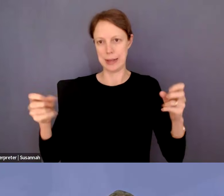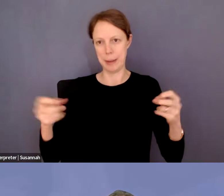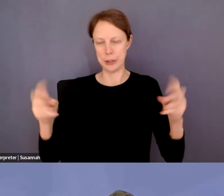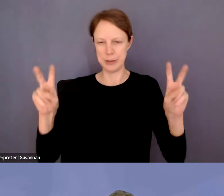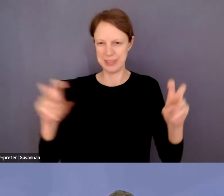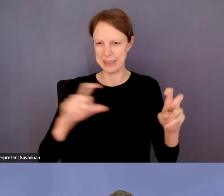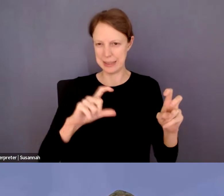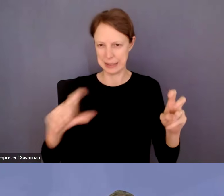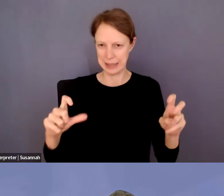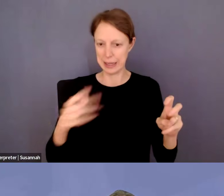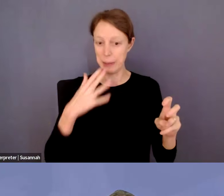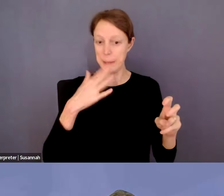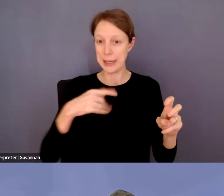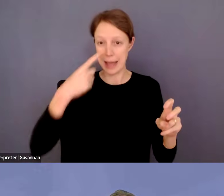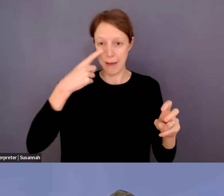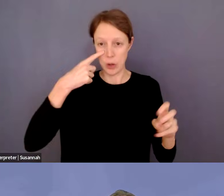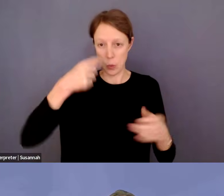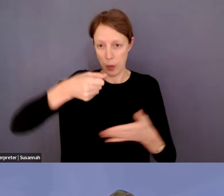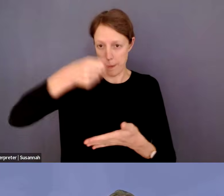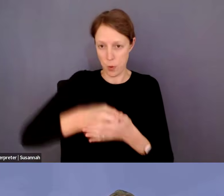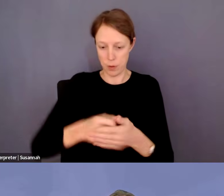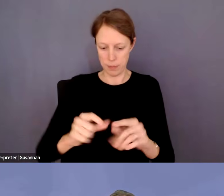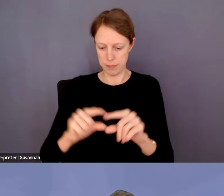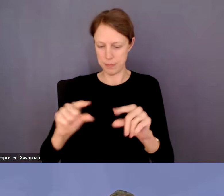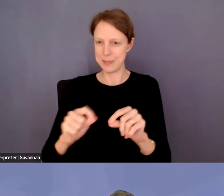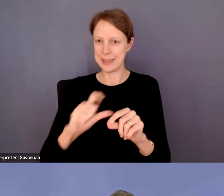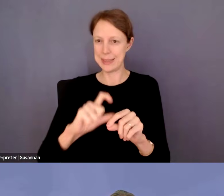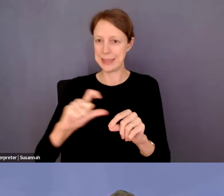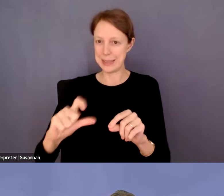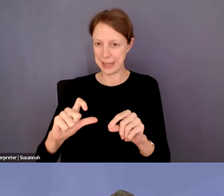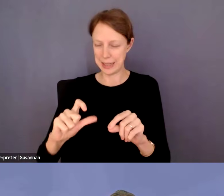and you'll either have a show closed captions box or three little dots with more where you